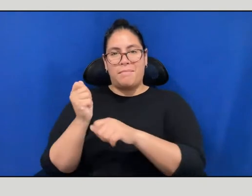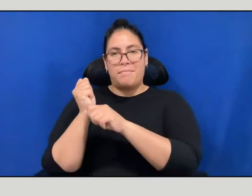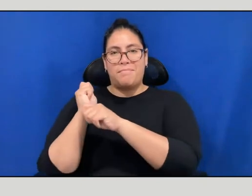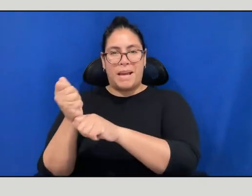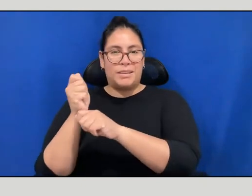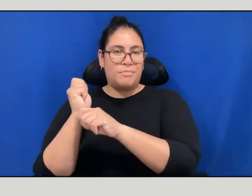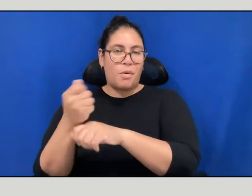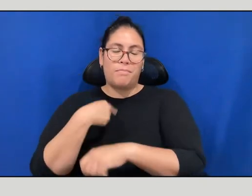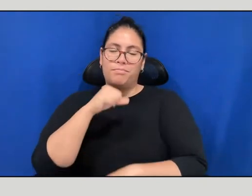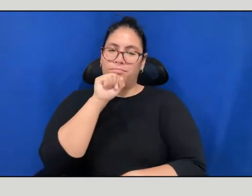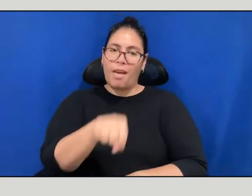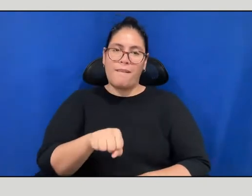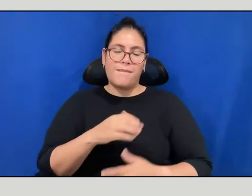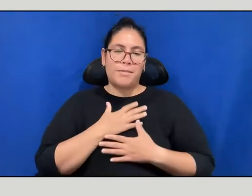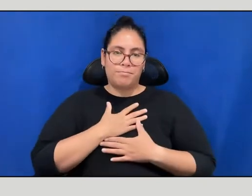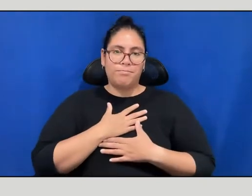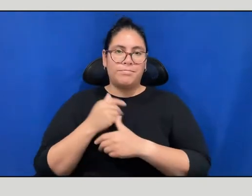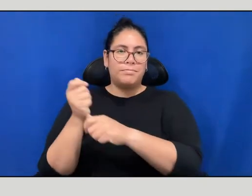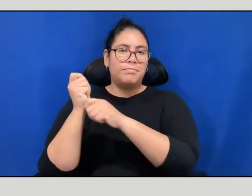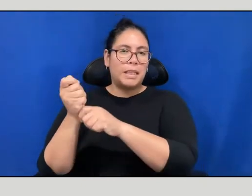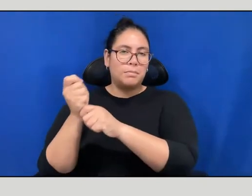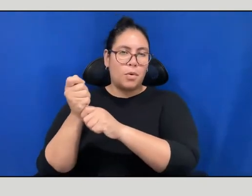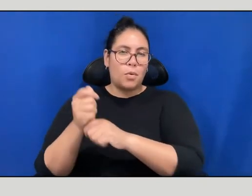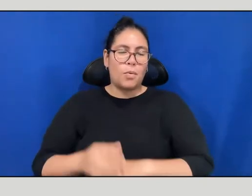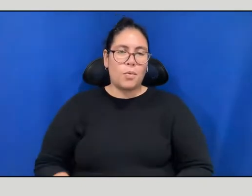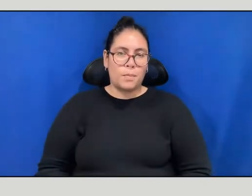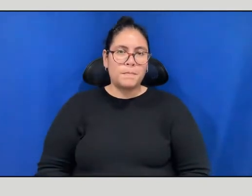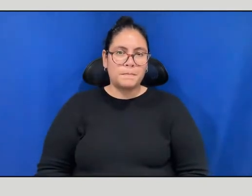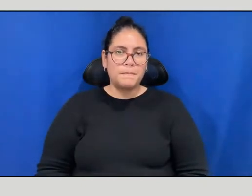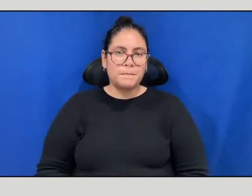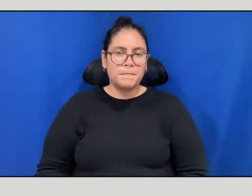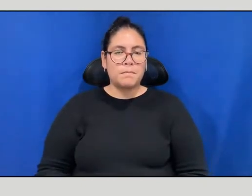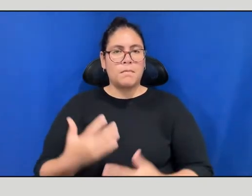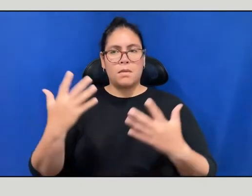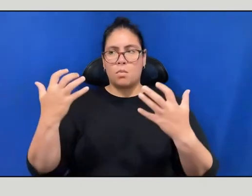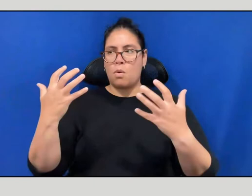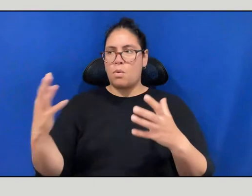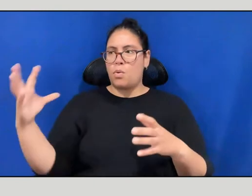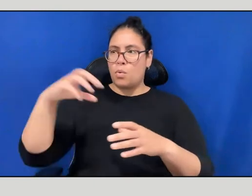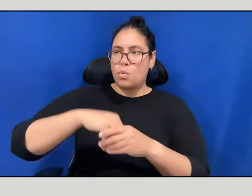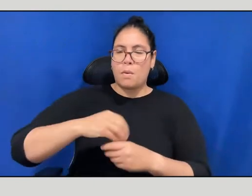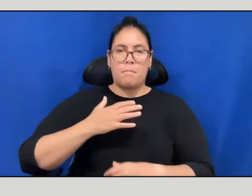I always want to include my own experience, my personal experience in the image, right?